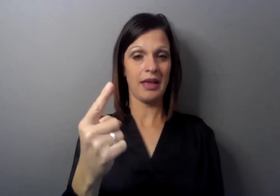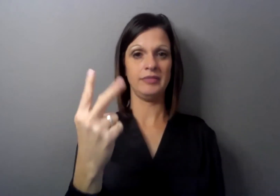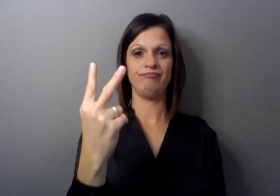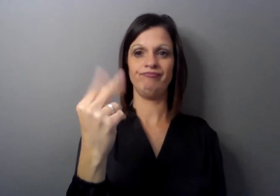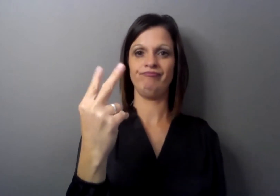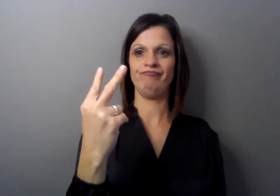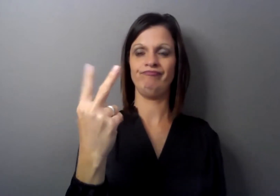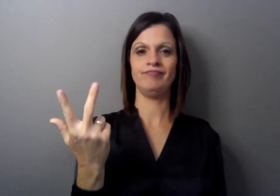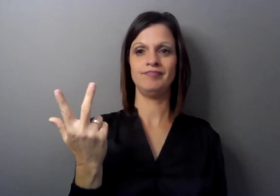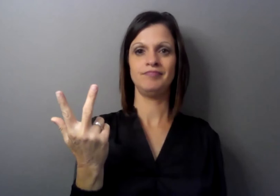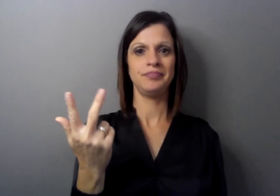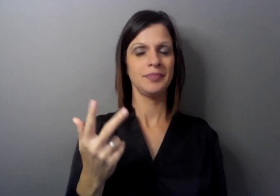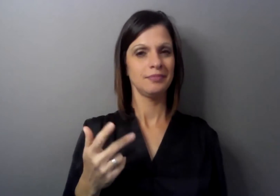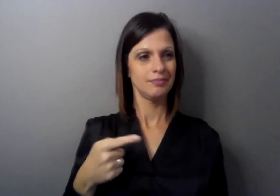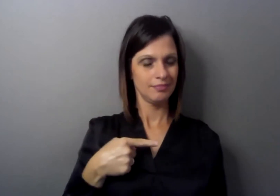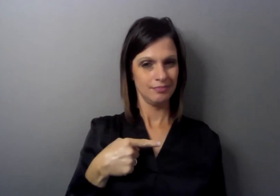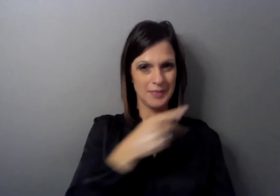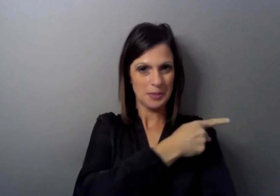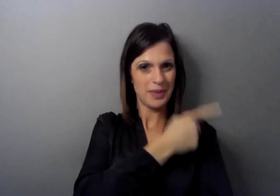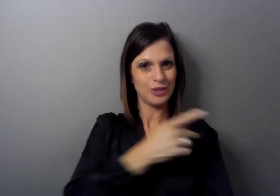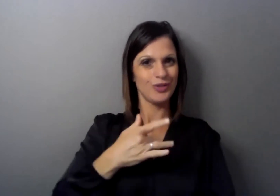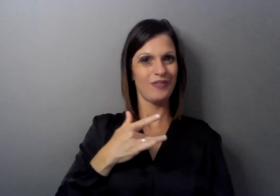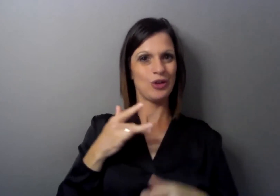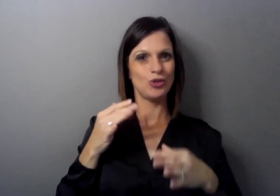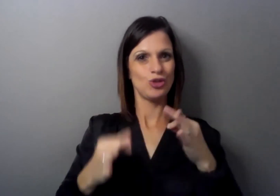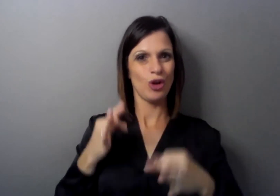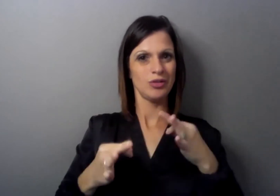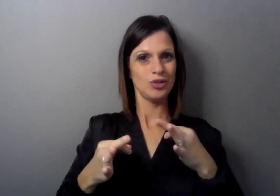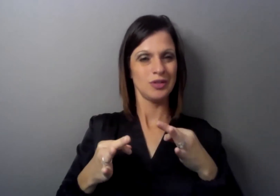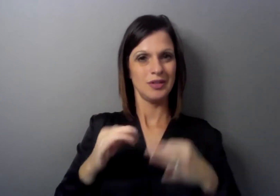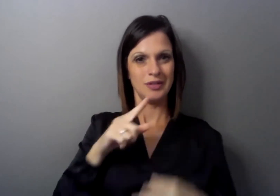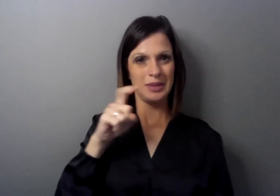They are going to instantly start judging the person with the substance use disorder.